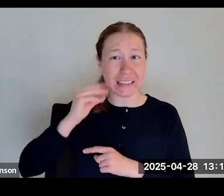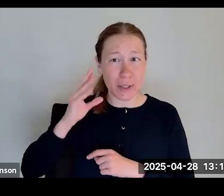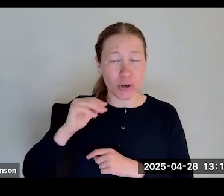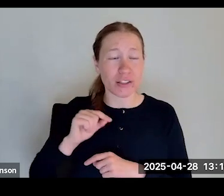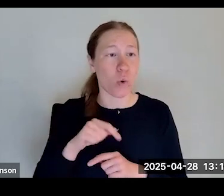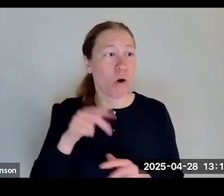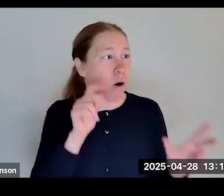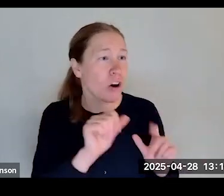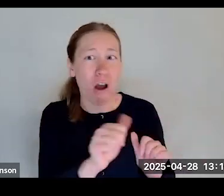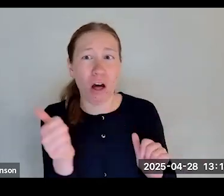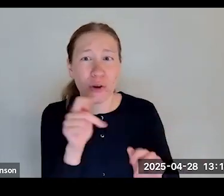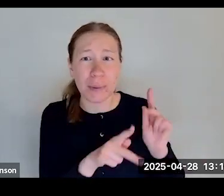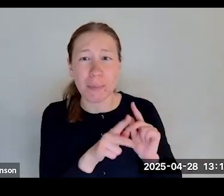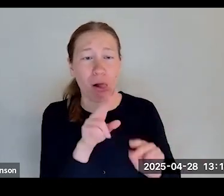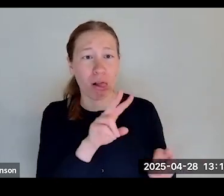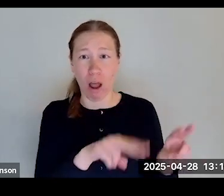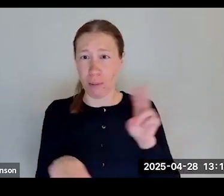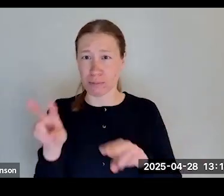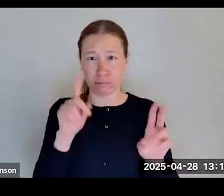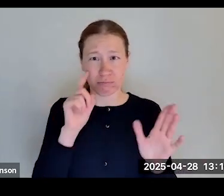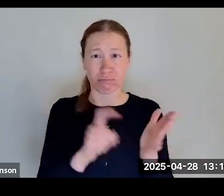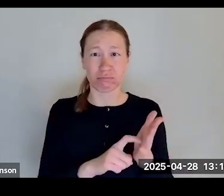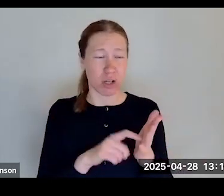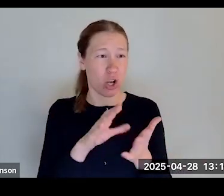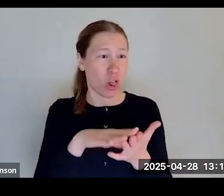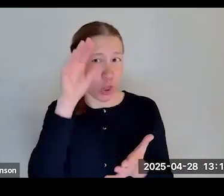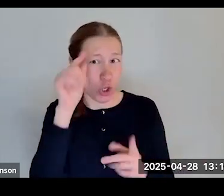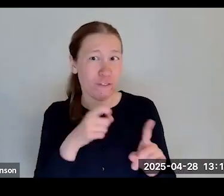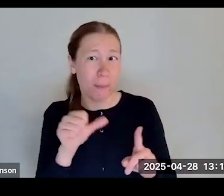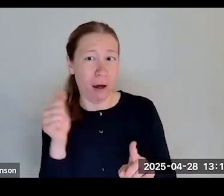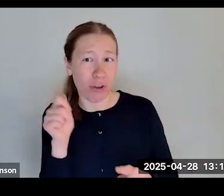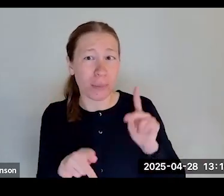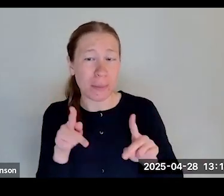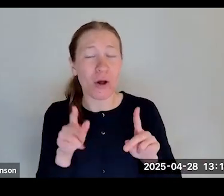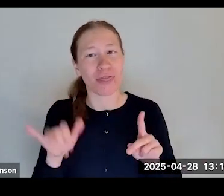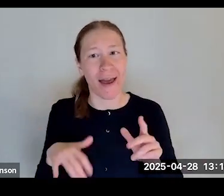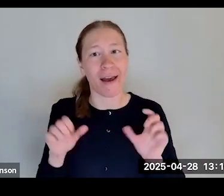things that they've observed in the workplace or heard about that could impact their choice to disclose or not.